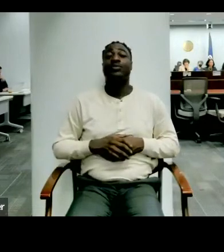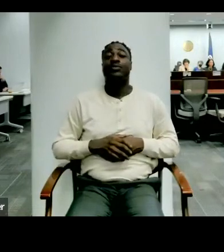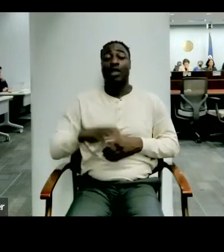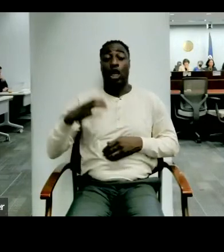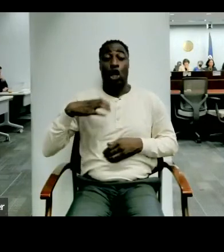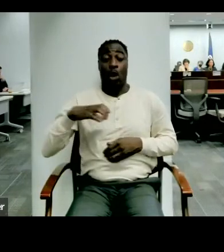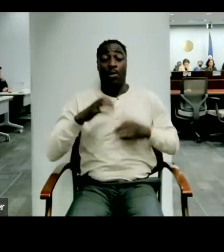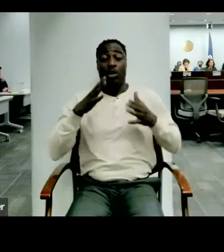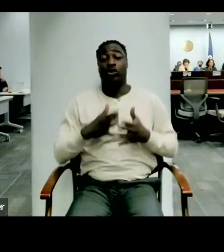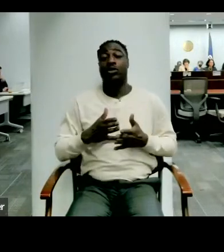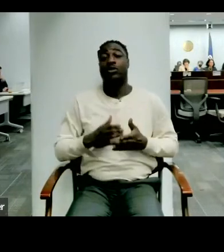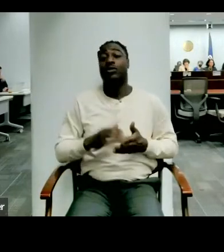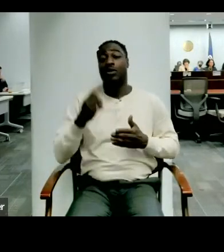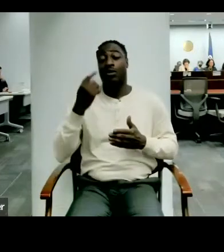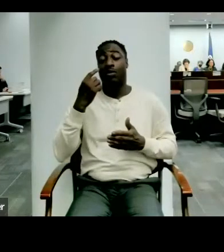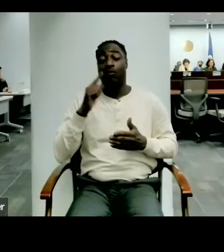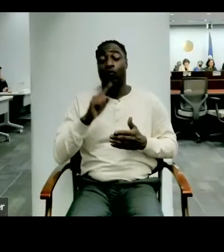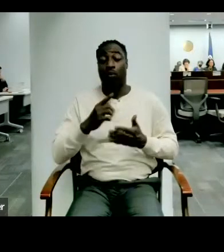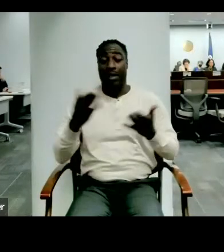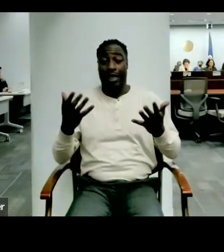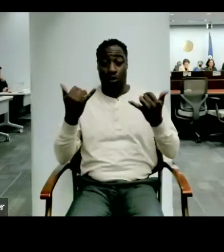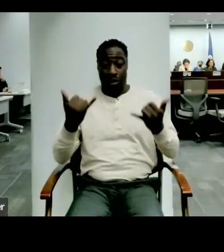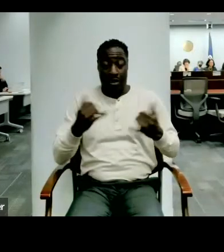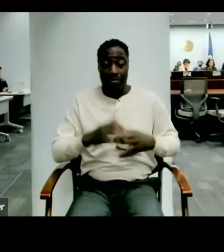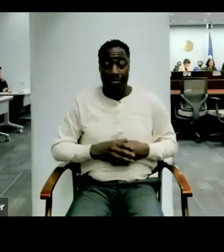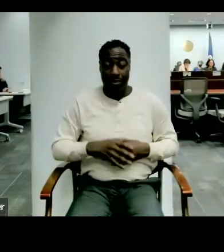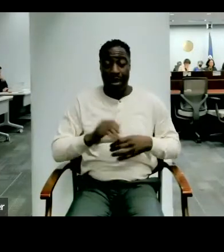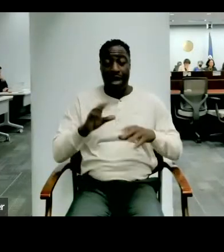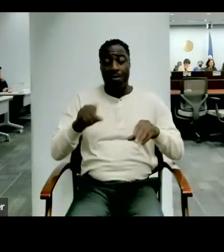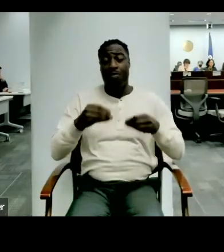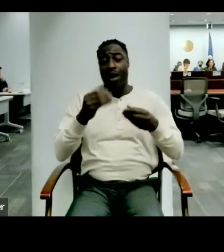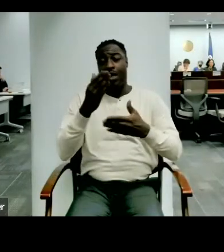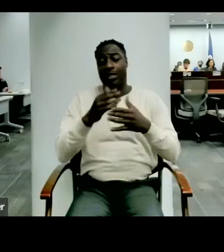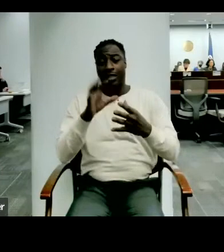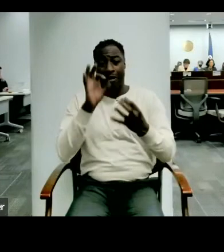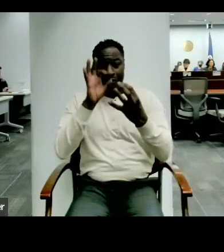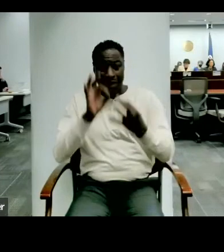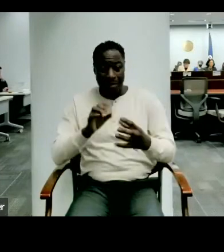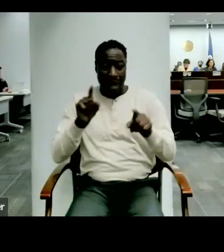privilege to be here today and be able to provide some input as you evaluate